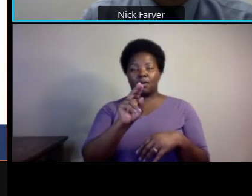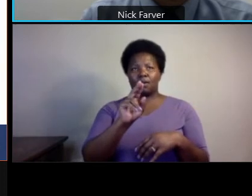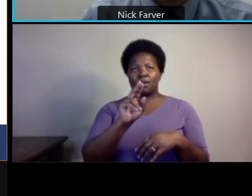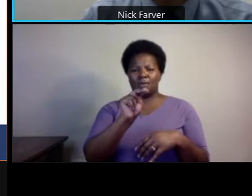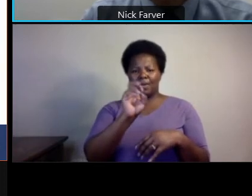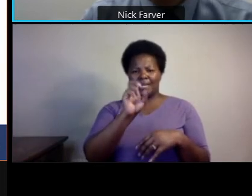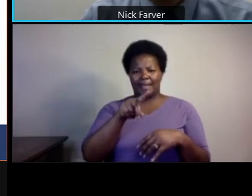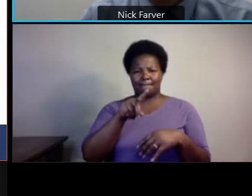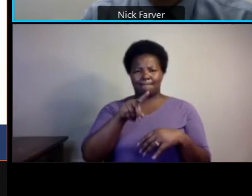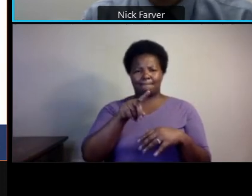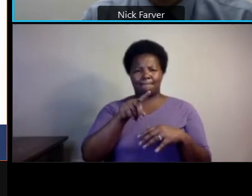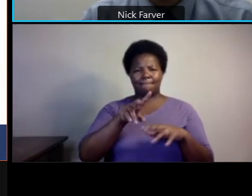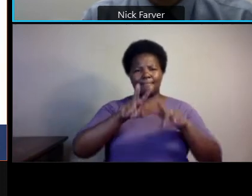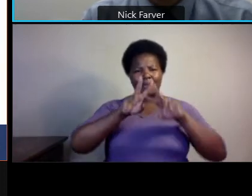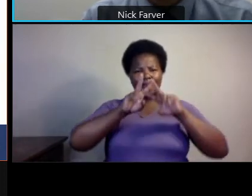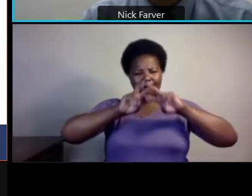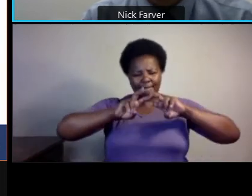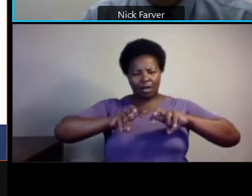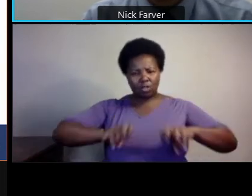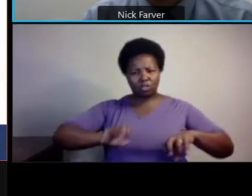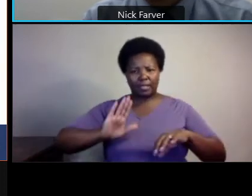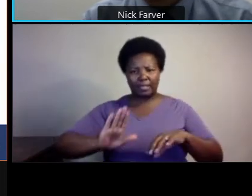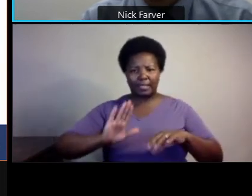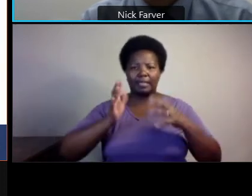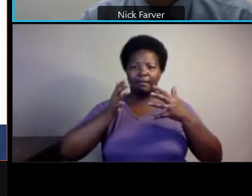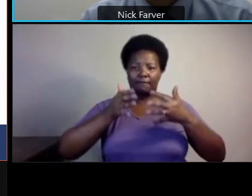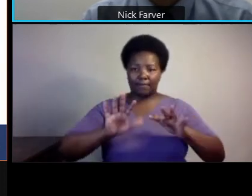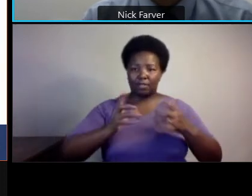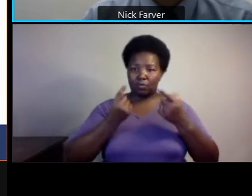you know as part of a nepa evaluation there's also a traffic analysis done